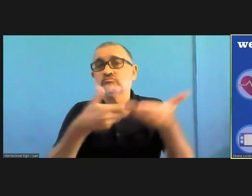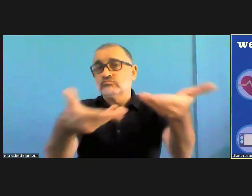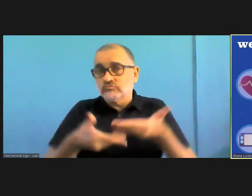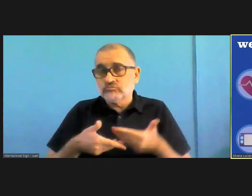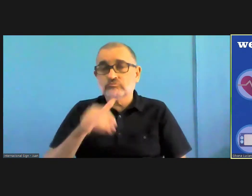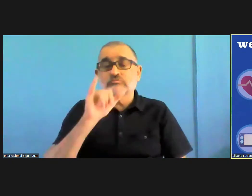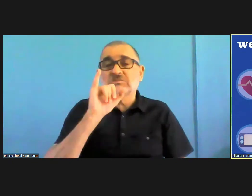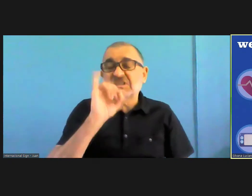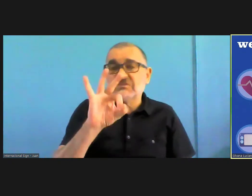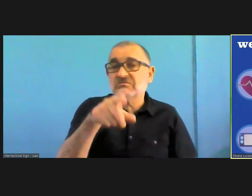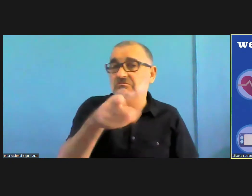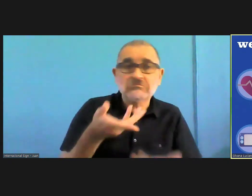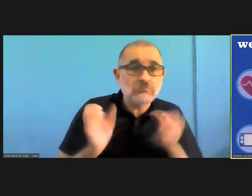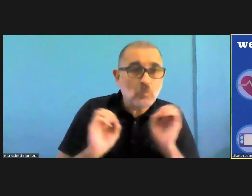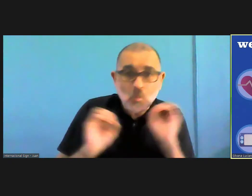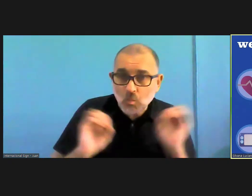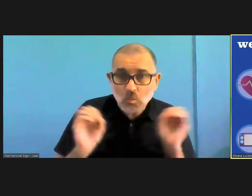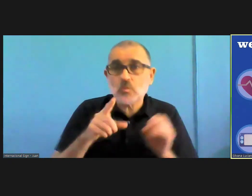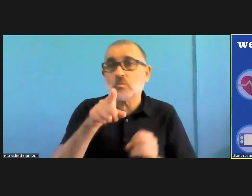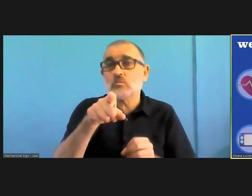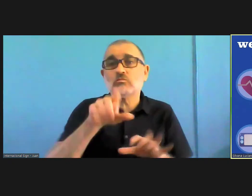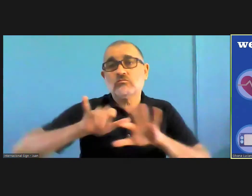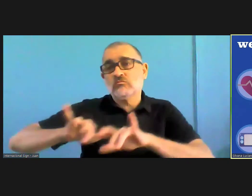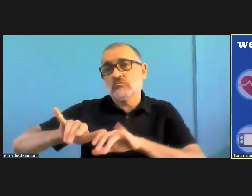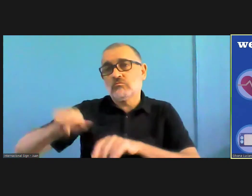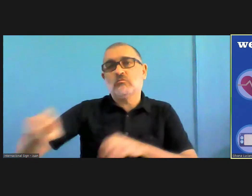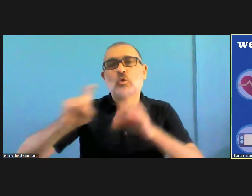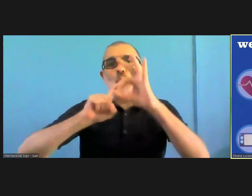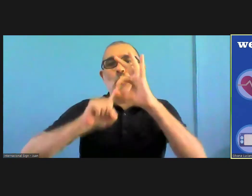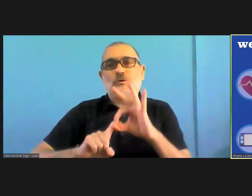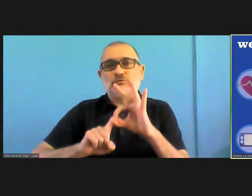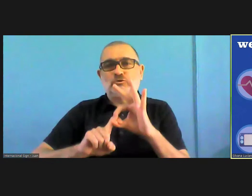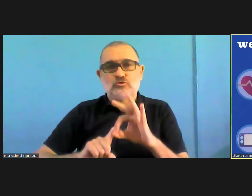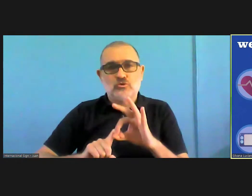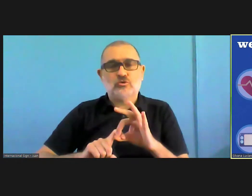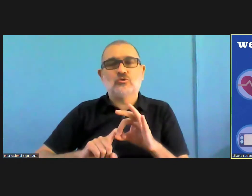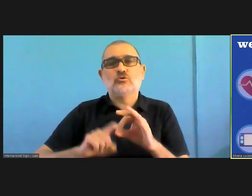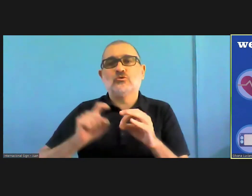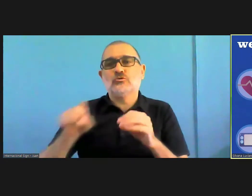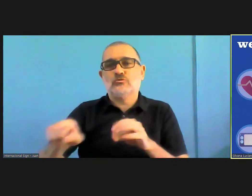In the Zoom platform. You can find that at the bottom of the Zoom screen where it says Q and A, and simply type